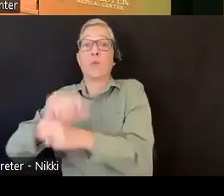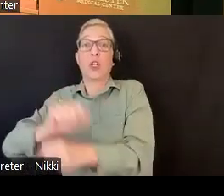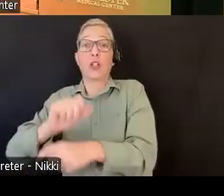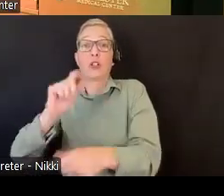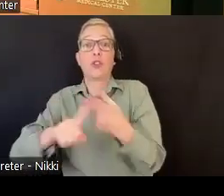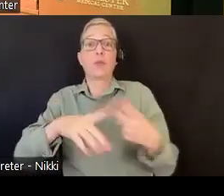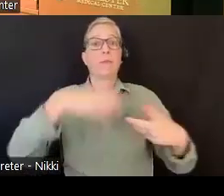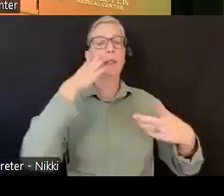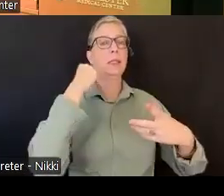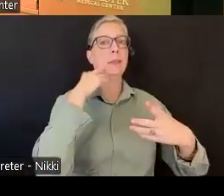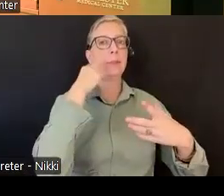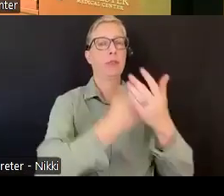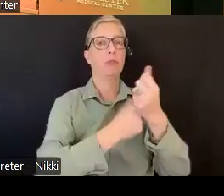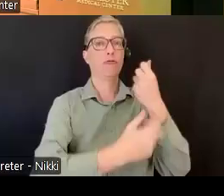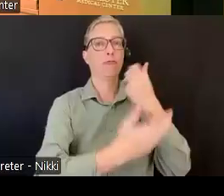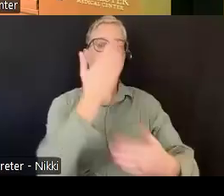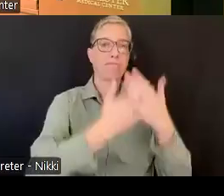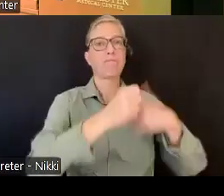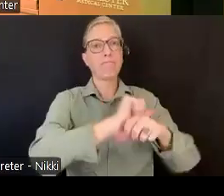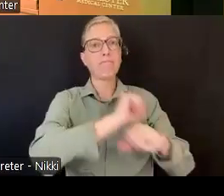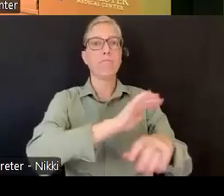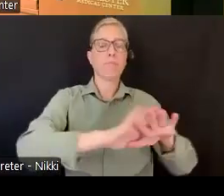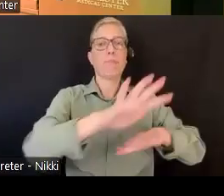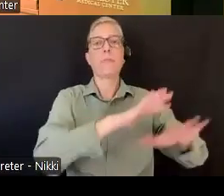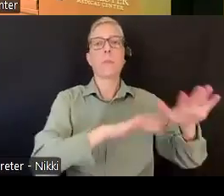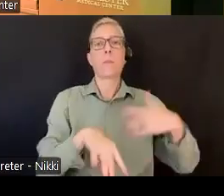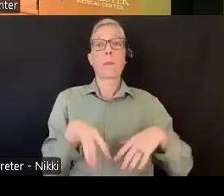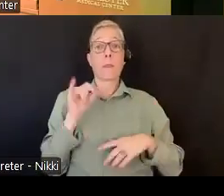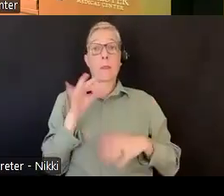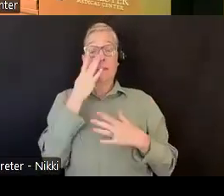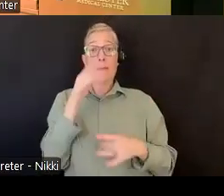who's a nurse or a doctor and you're interested in health care you go over to the local hospital